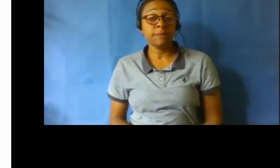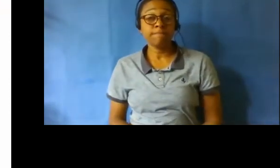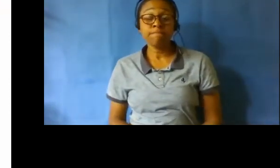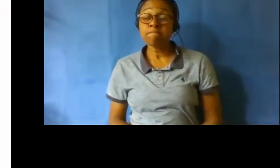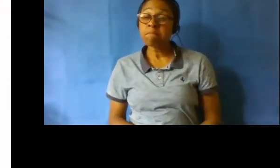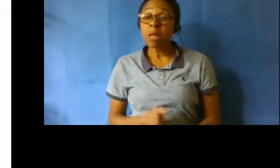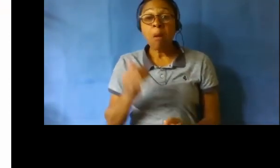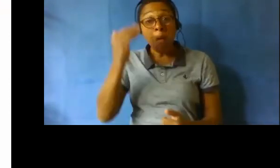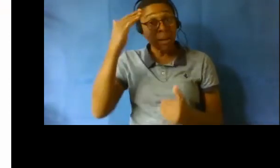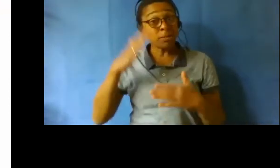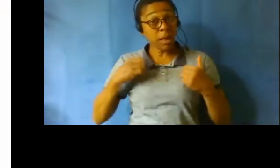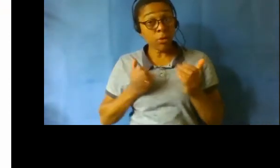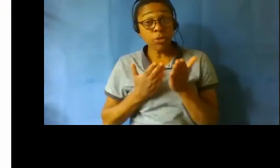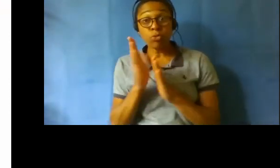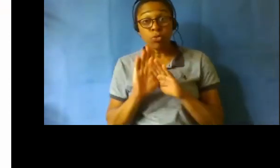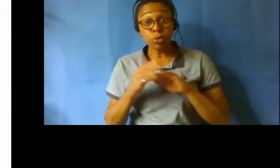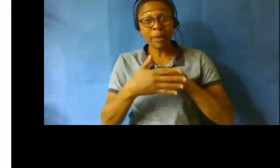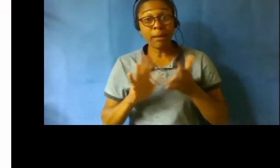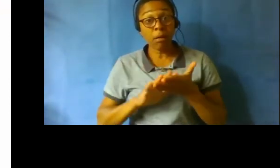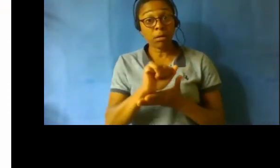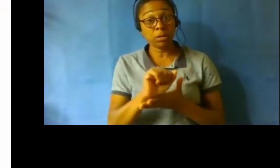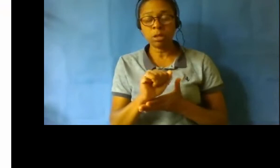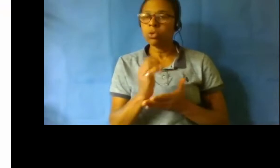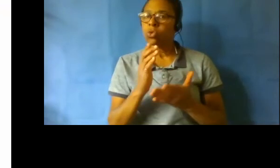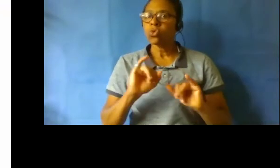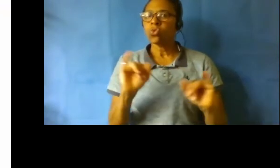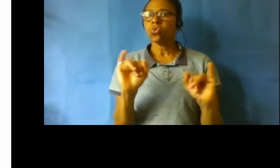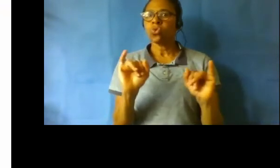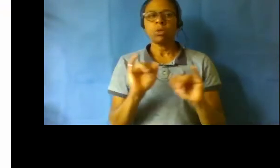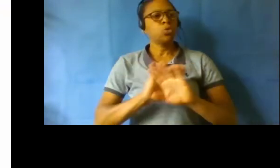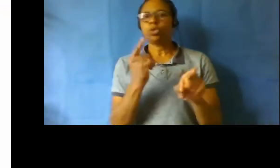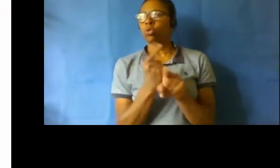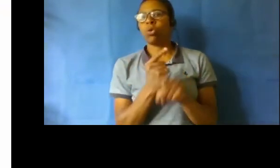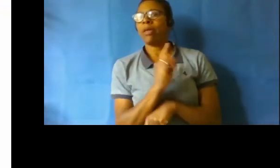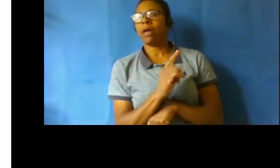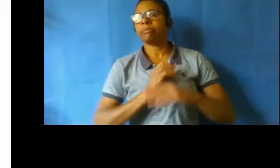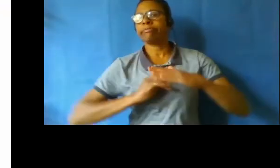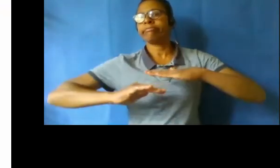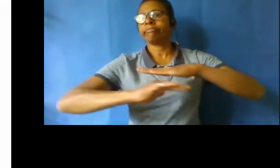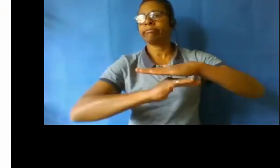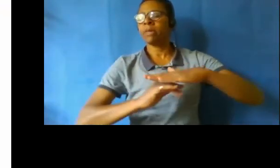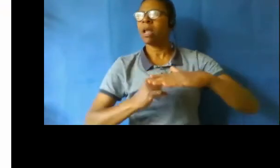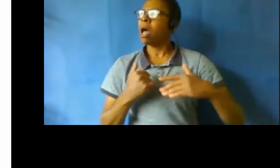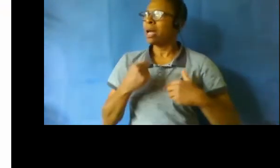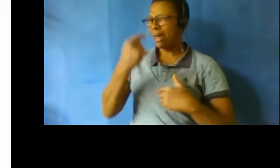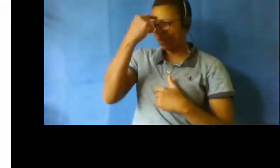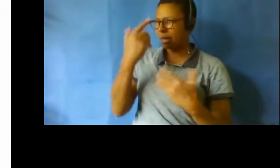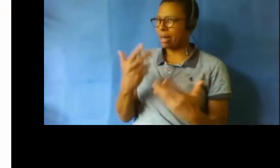older I understand a lot of the family members that were never spoken about probably suffered from severe mental health issues my mom herself had very